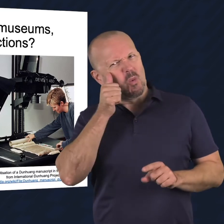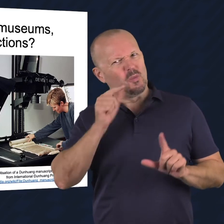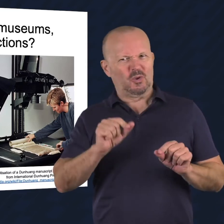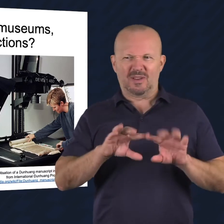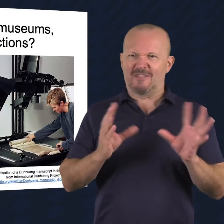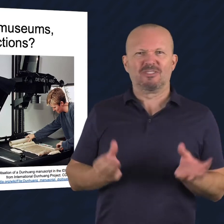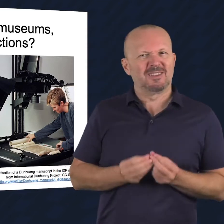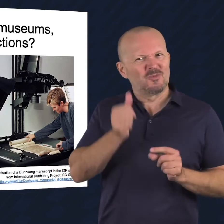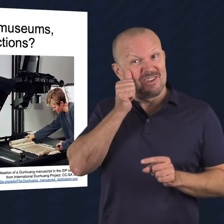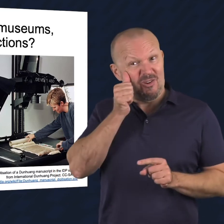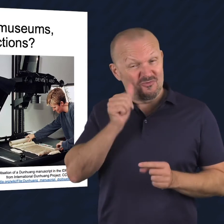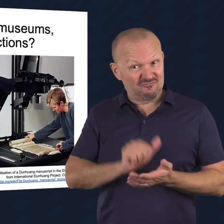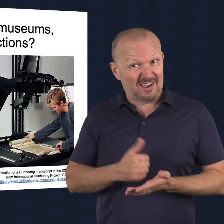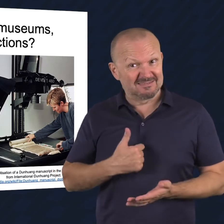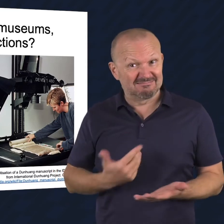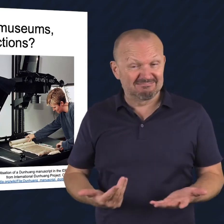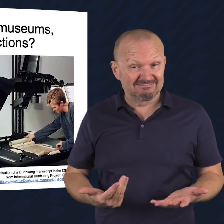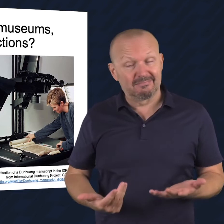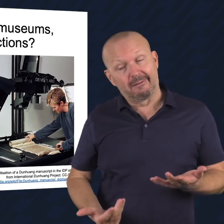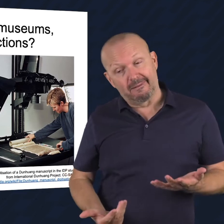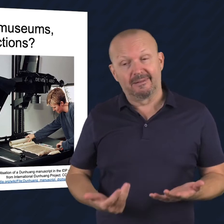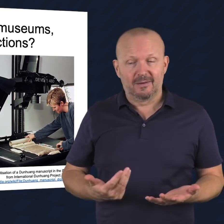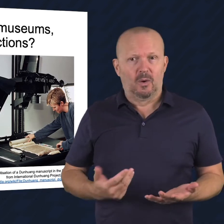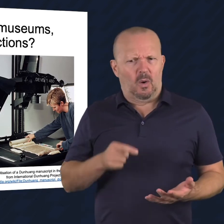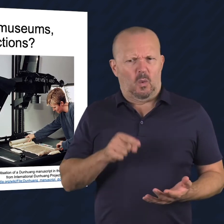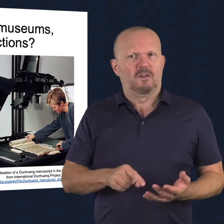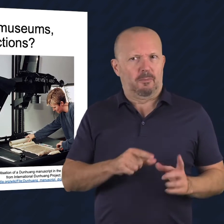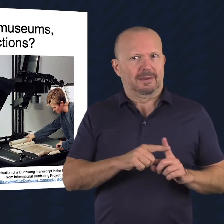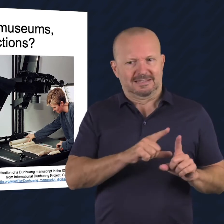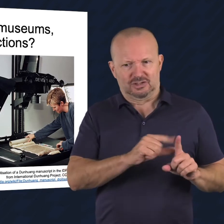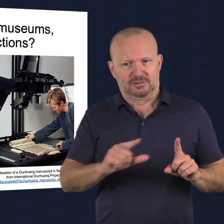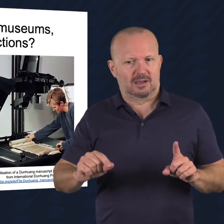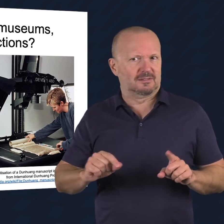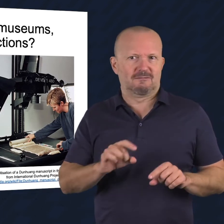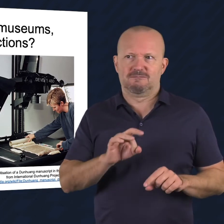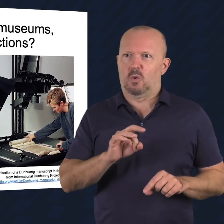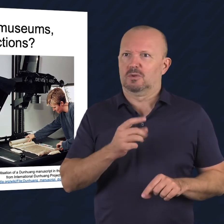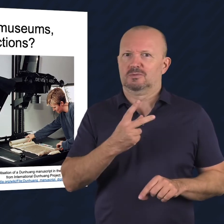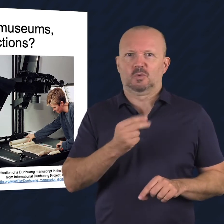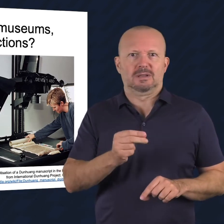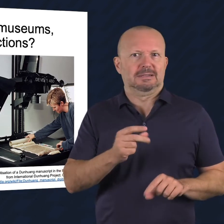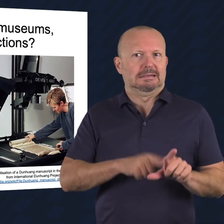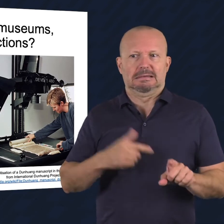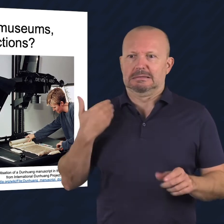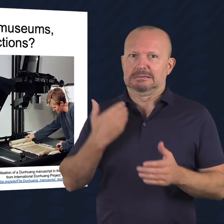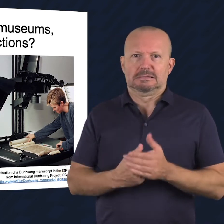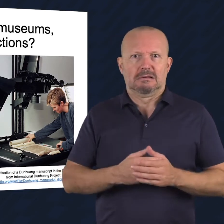we've kind of got a handle on that, haven't we? Our GLAMR community has been digitising content for decades. We're good at it, right?